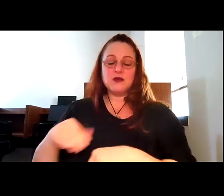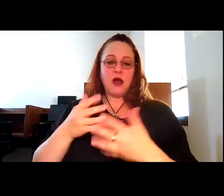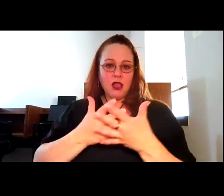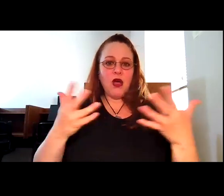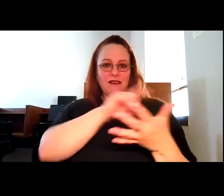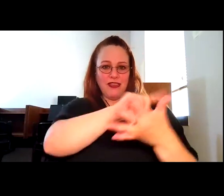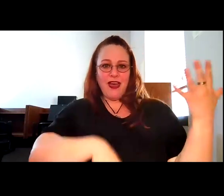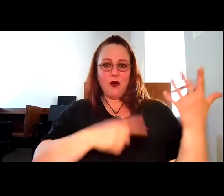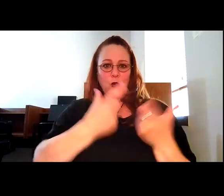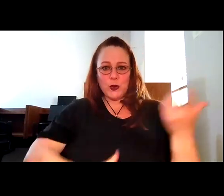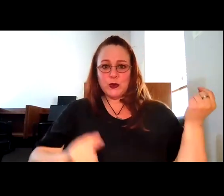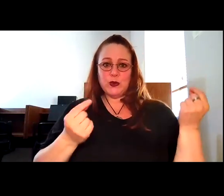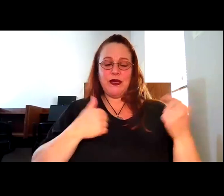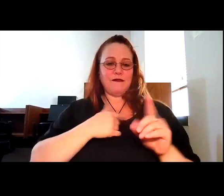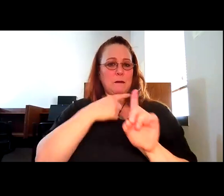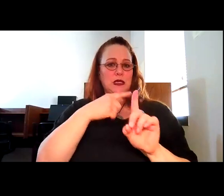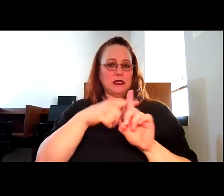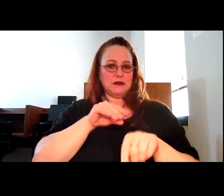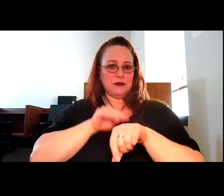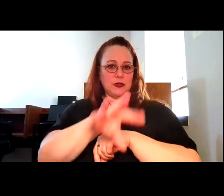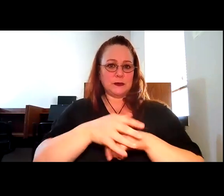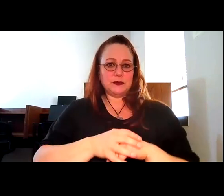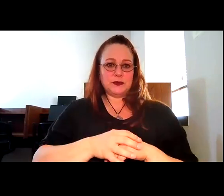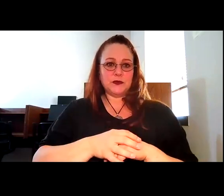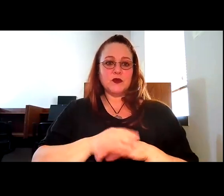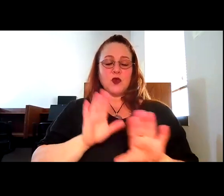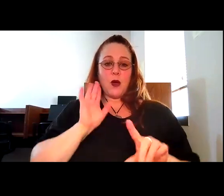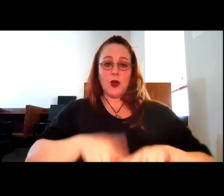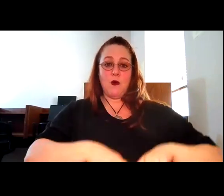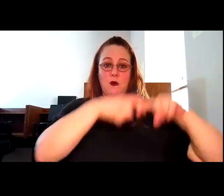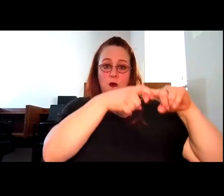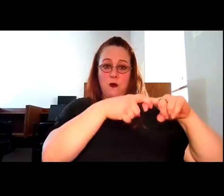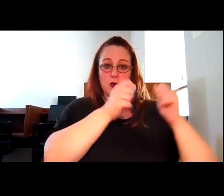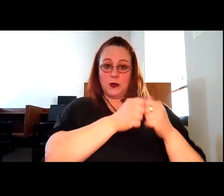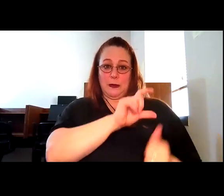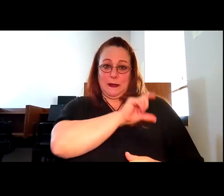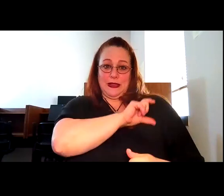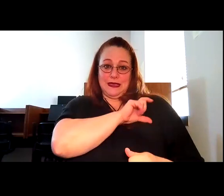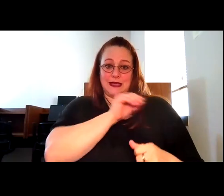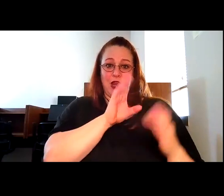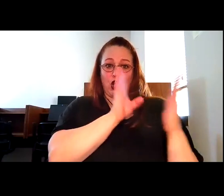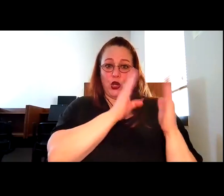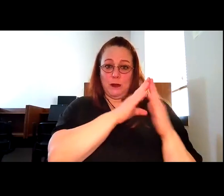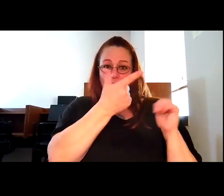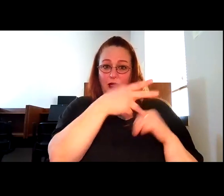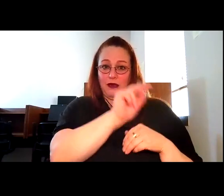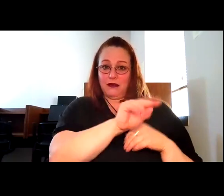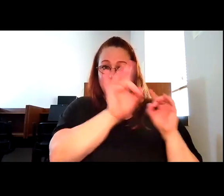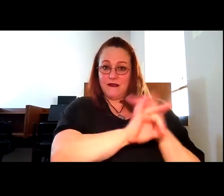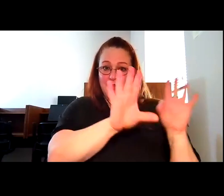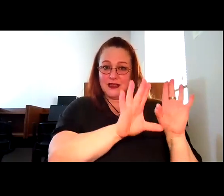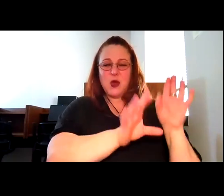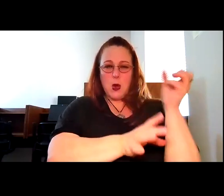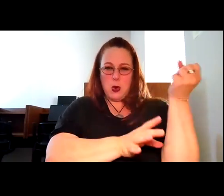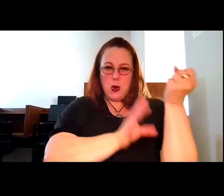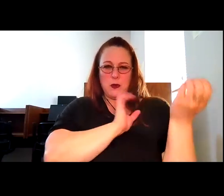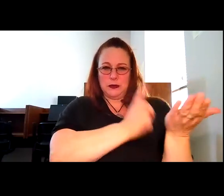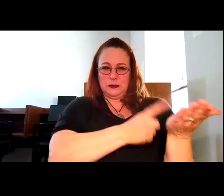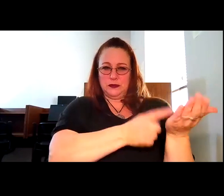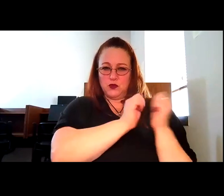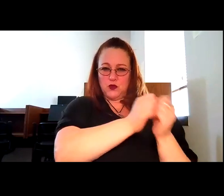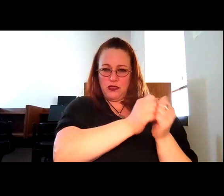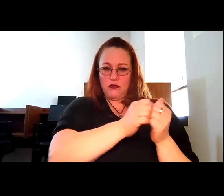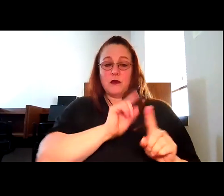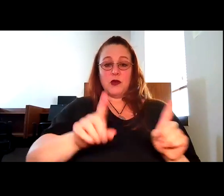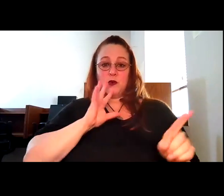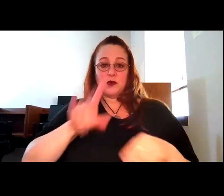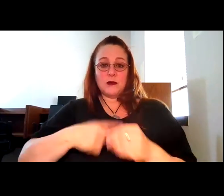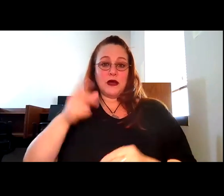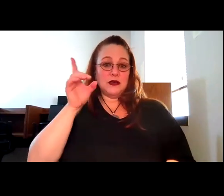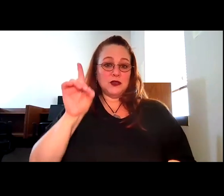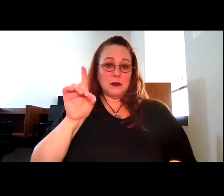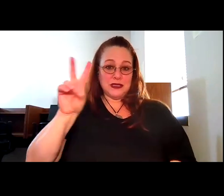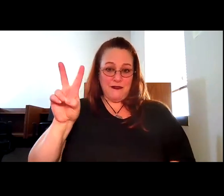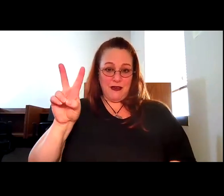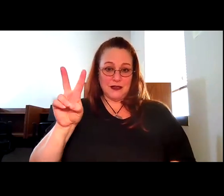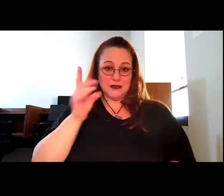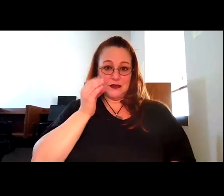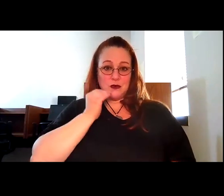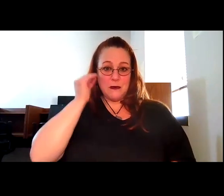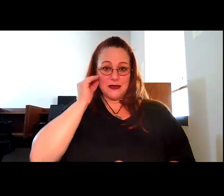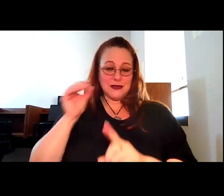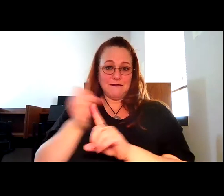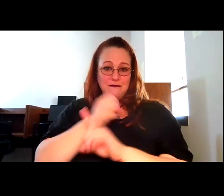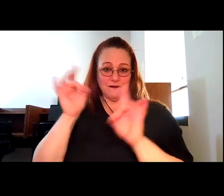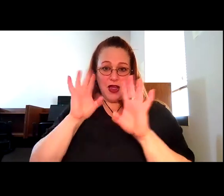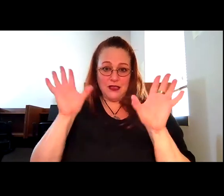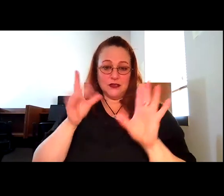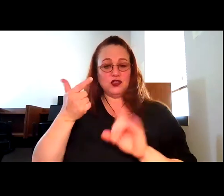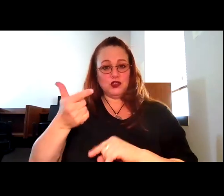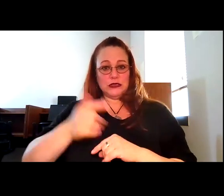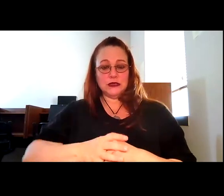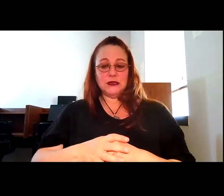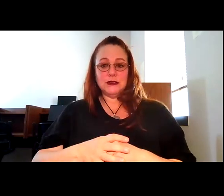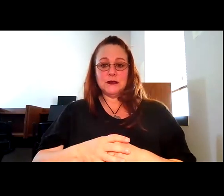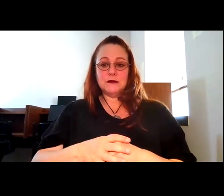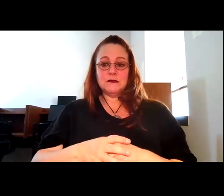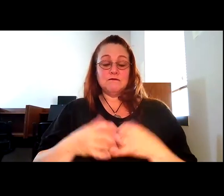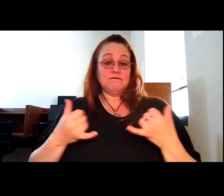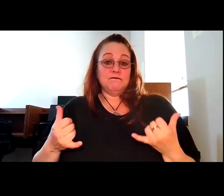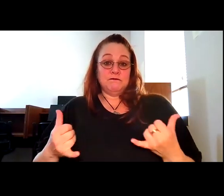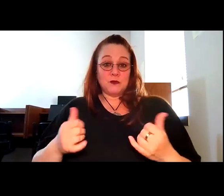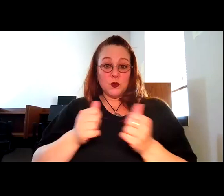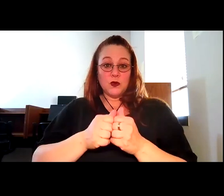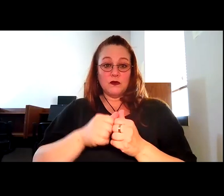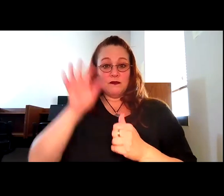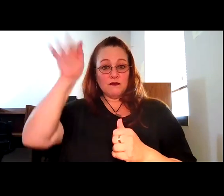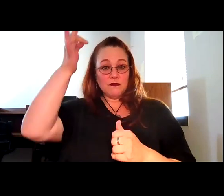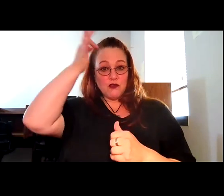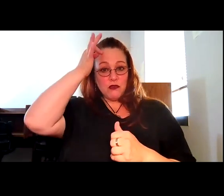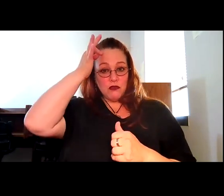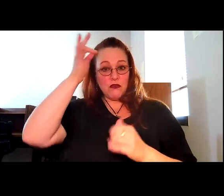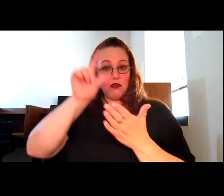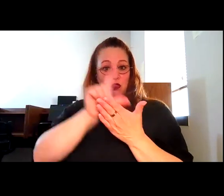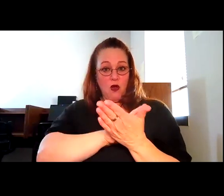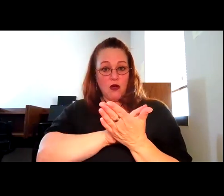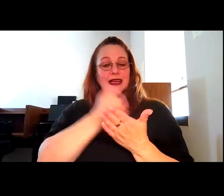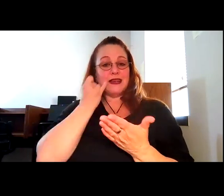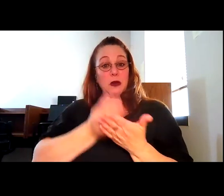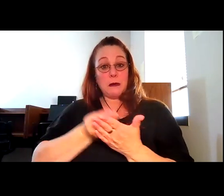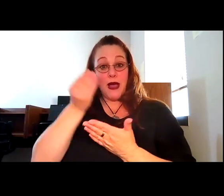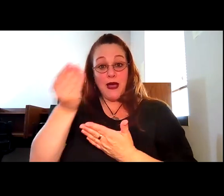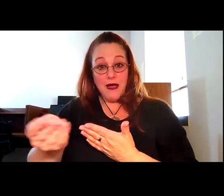Robyn Thomas: i'm gonna hold off for a second on both police shootings and urban gun violence and talk about those together. So i'll talk a bit about domestic violence. Um! There's a number of ways to reduce domestic violence shootings, one of the L so currently under Federal law. If you buy a gun from a federally licensed firearms dealer,